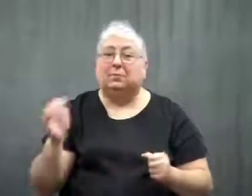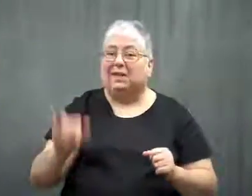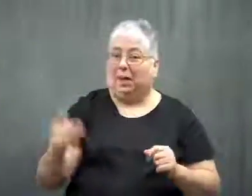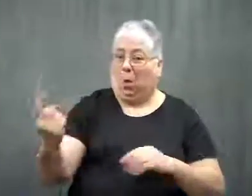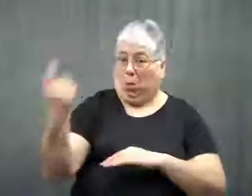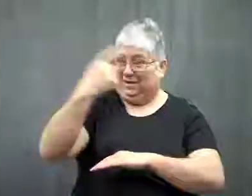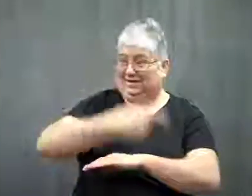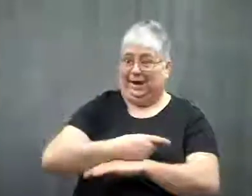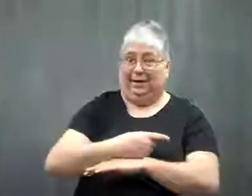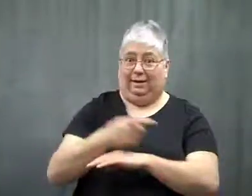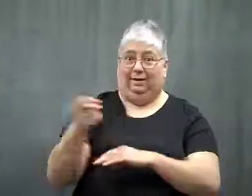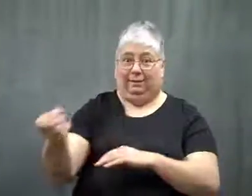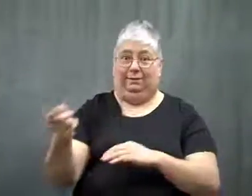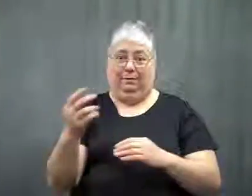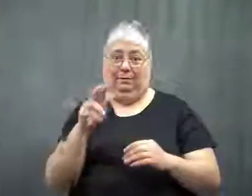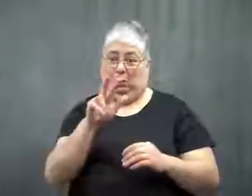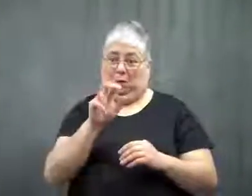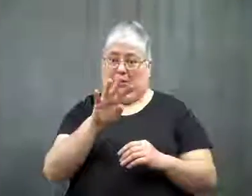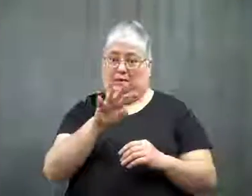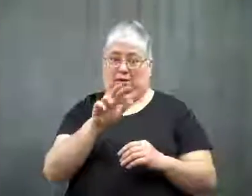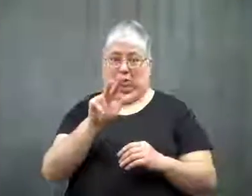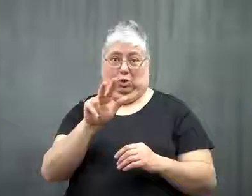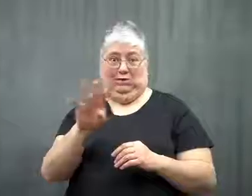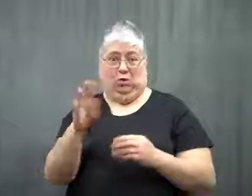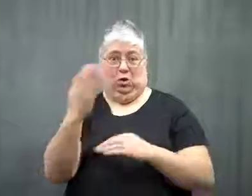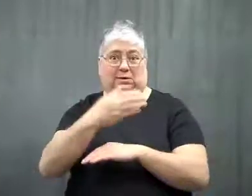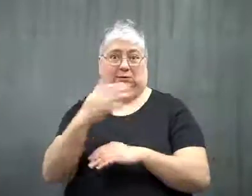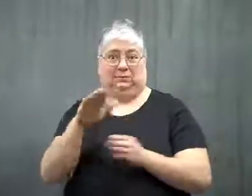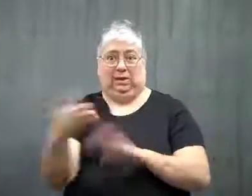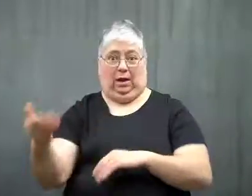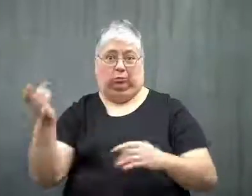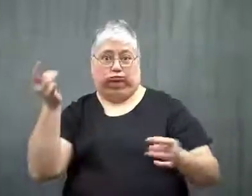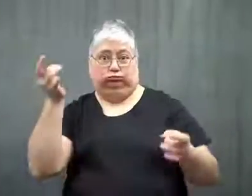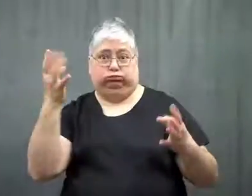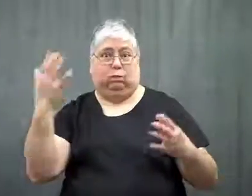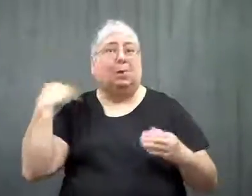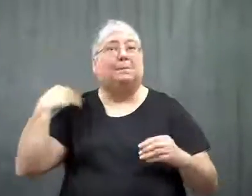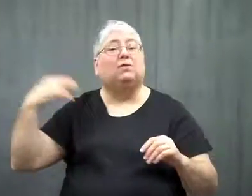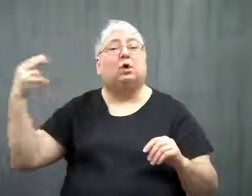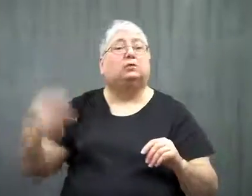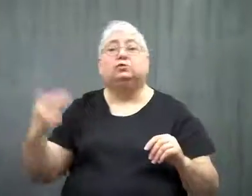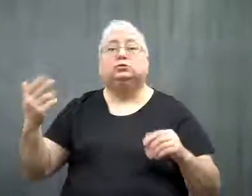That was bad, with 334 killed in one day.